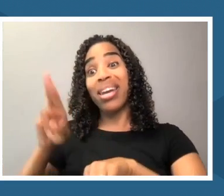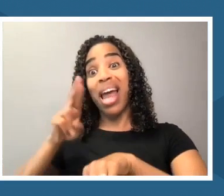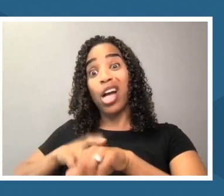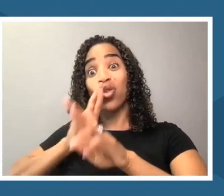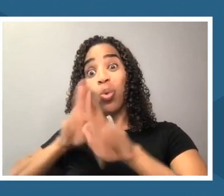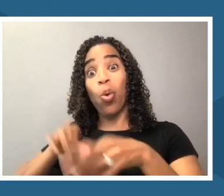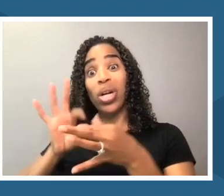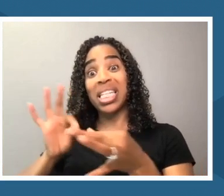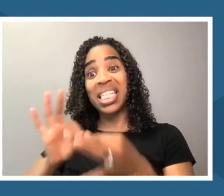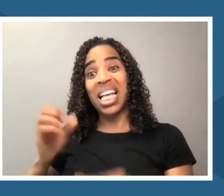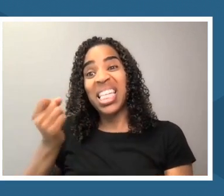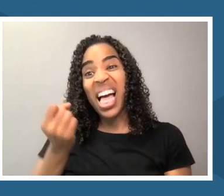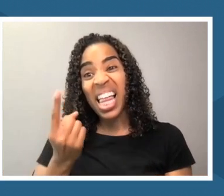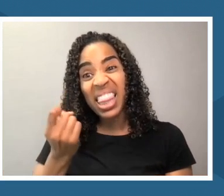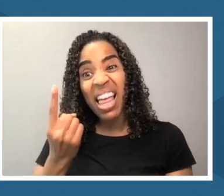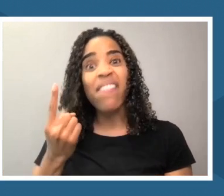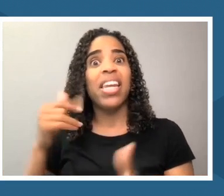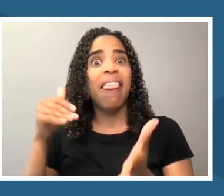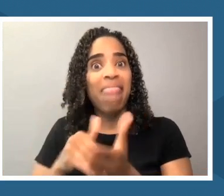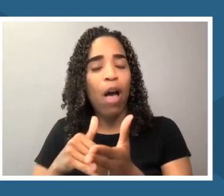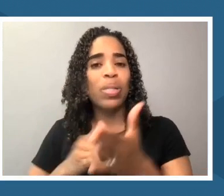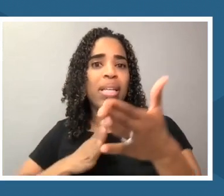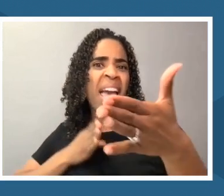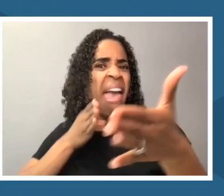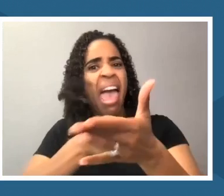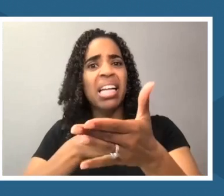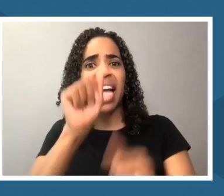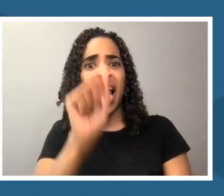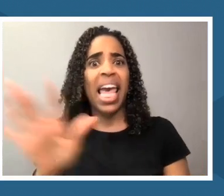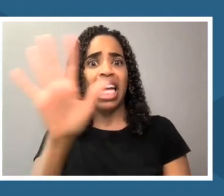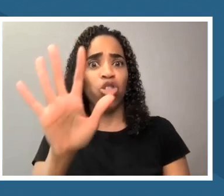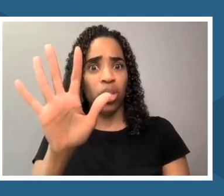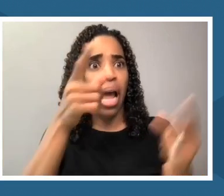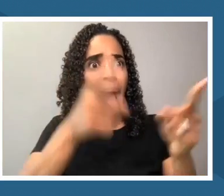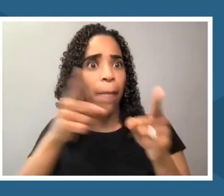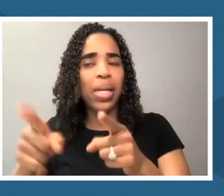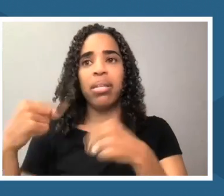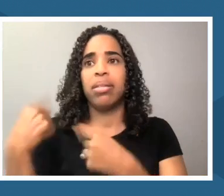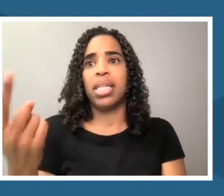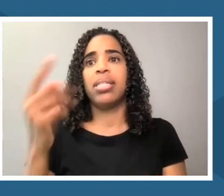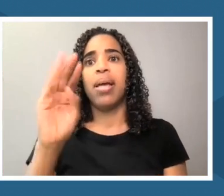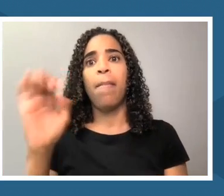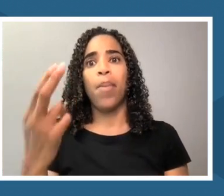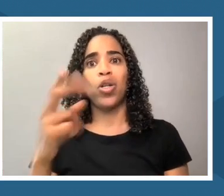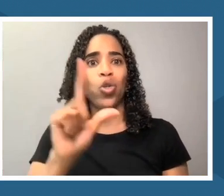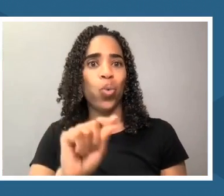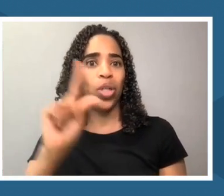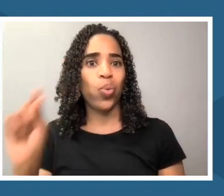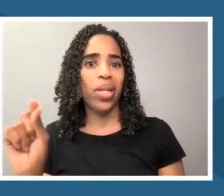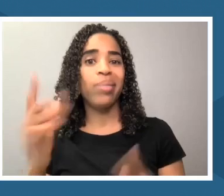anti-asian incidents reported since march 2020. unfortunately we also know